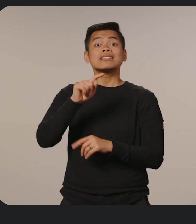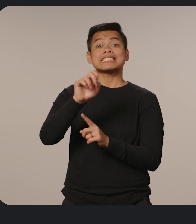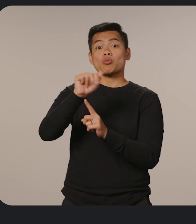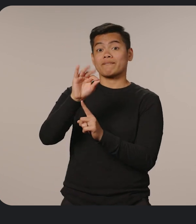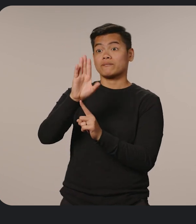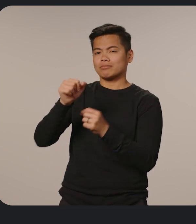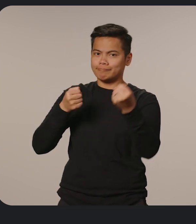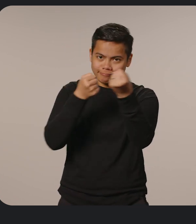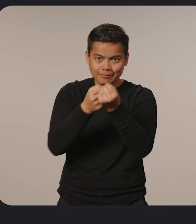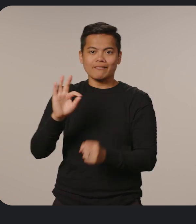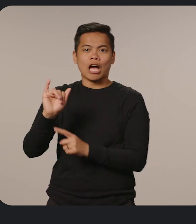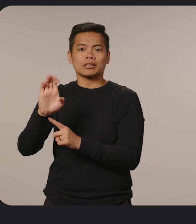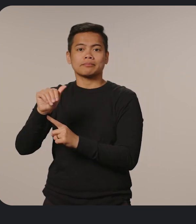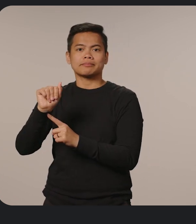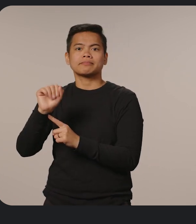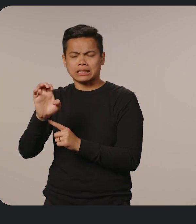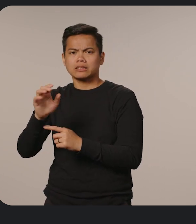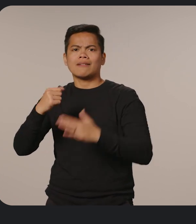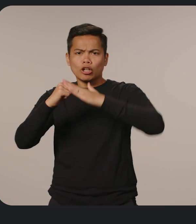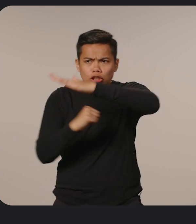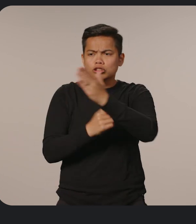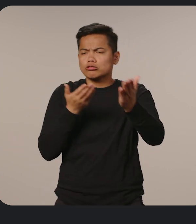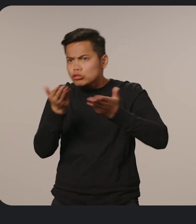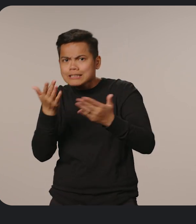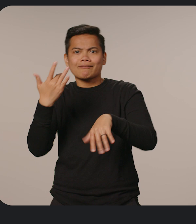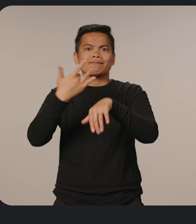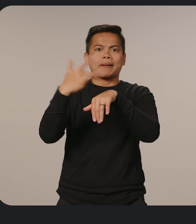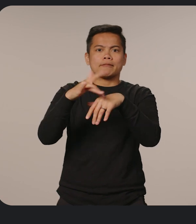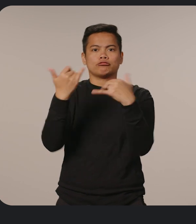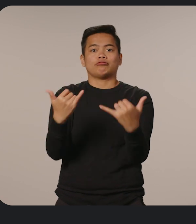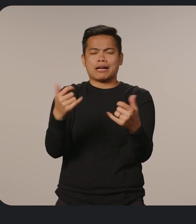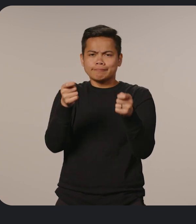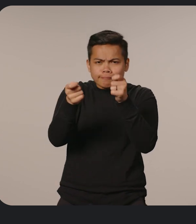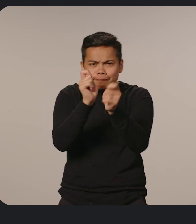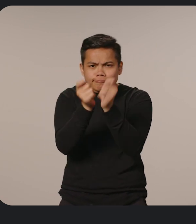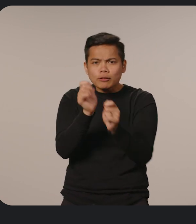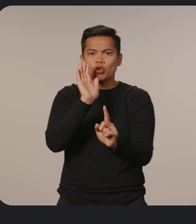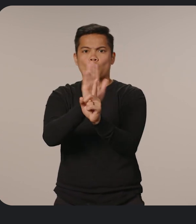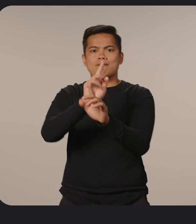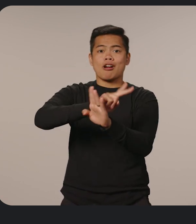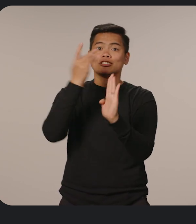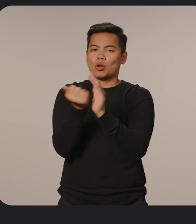fundamental services are available today to manage your Firebase projects with